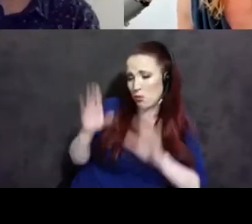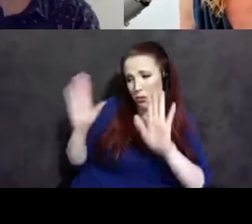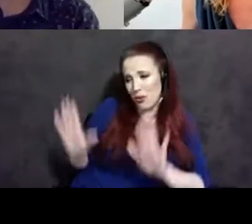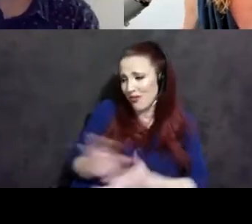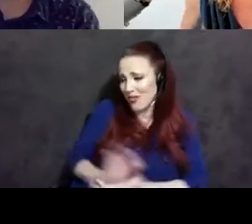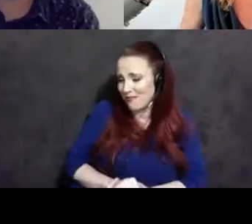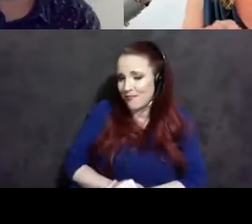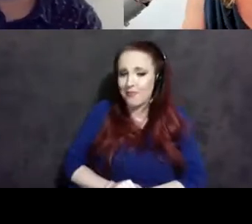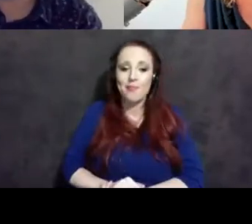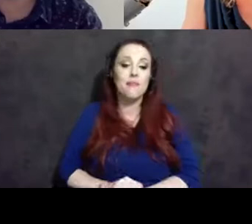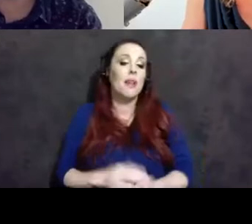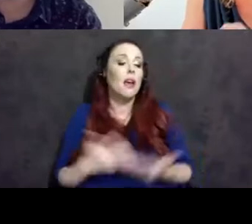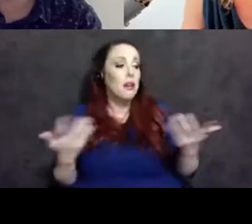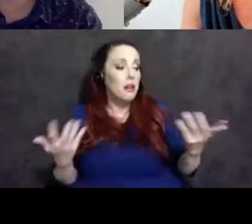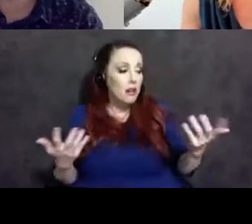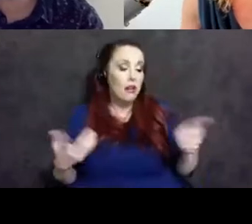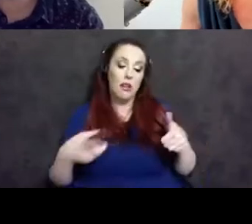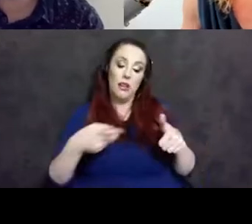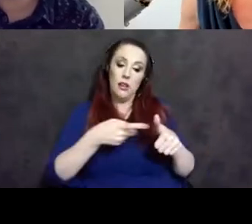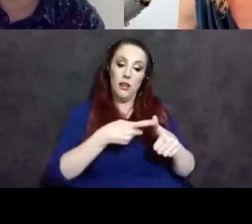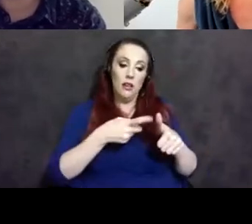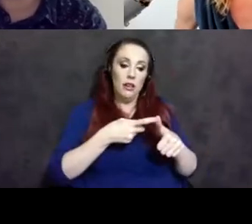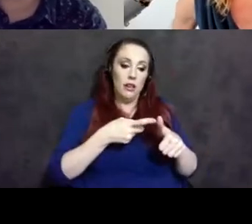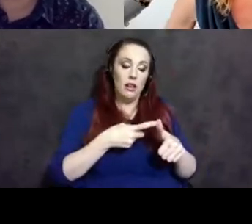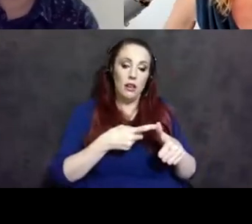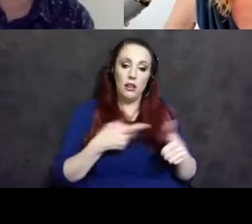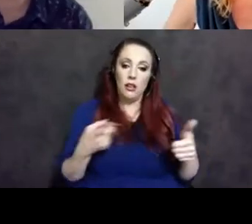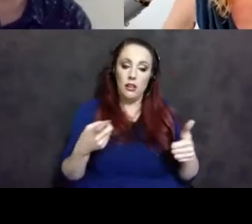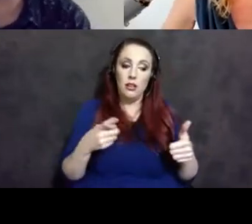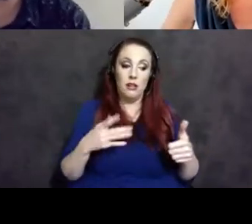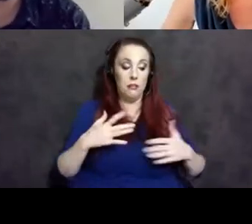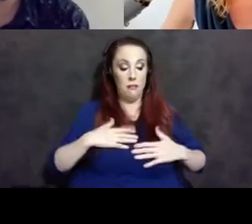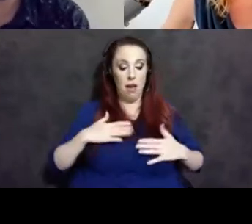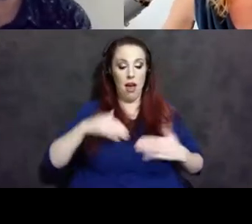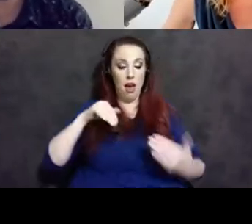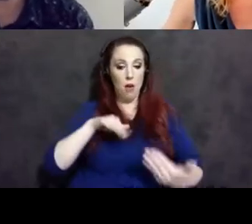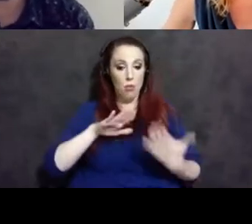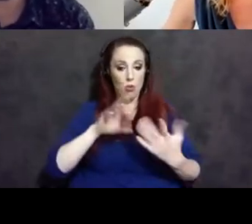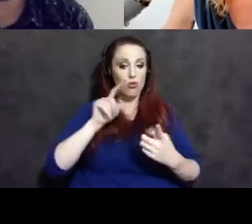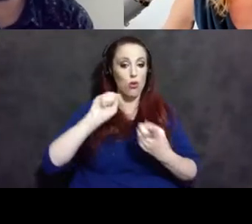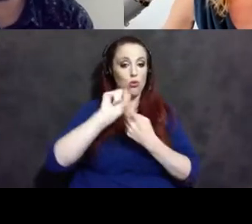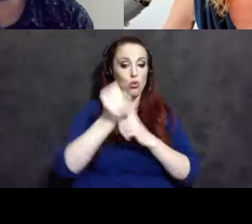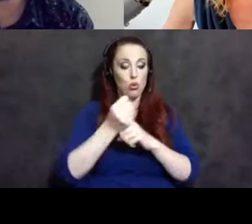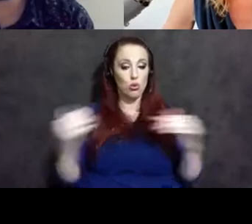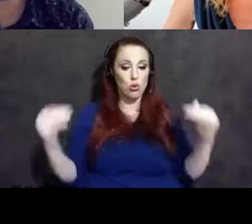Well, I'll first say that all of my approach to social justice is informed by black and